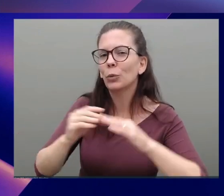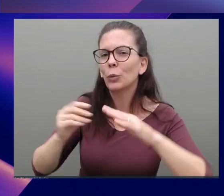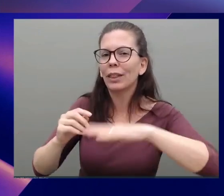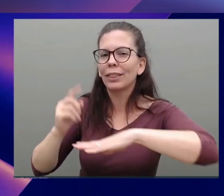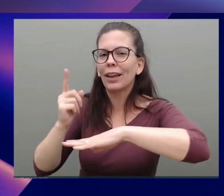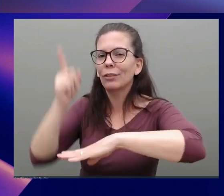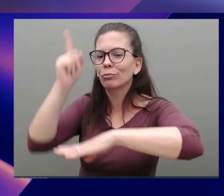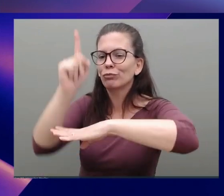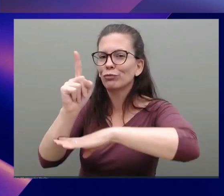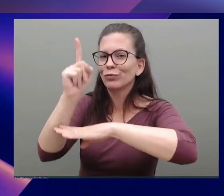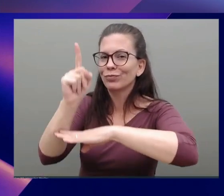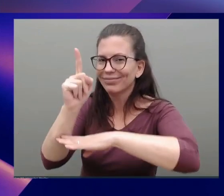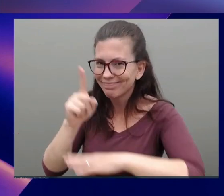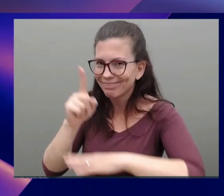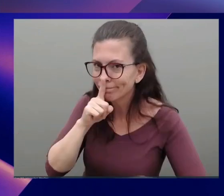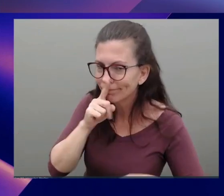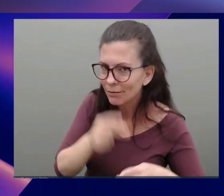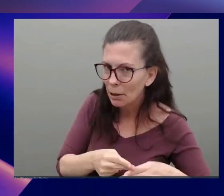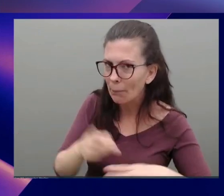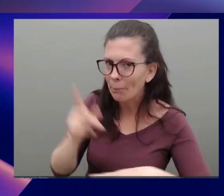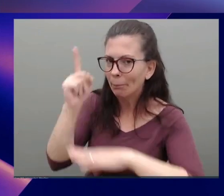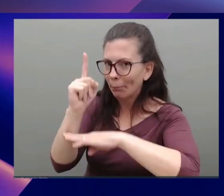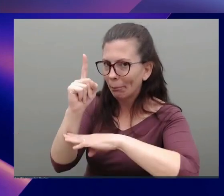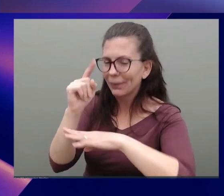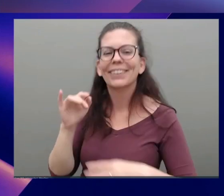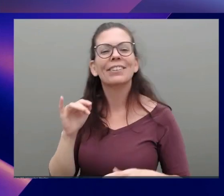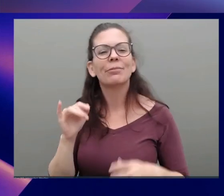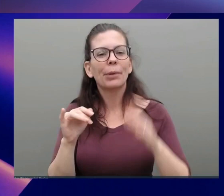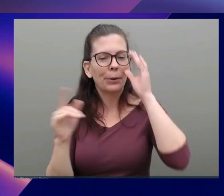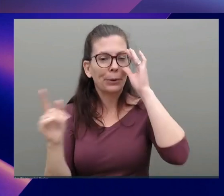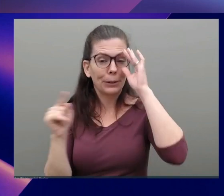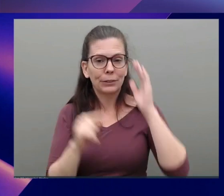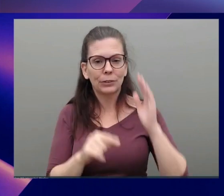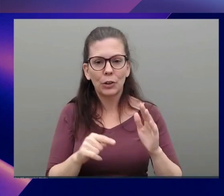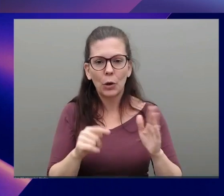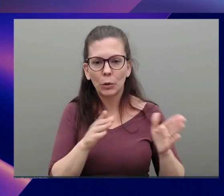Let me go back to the street view.